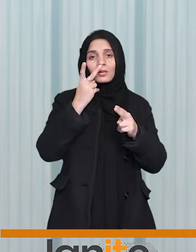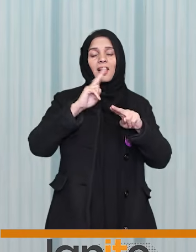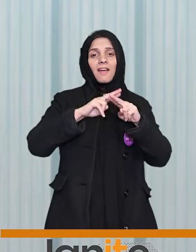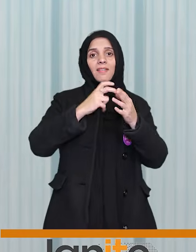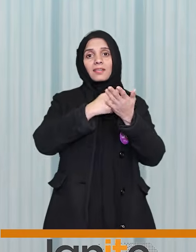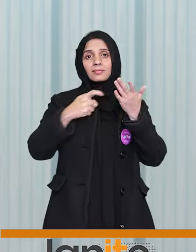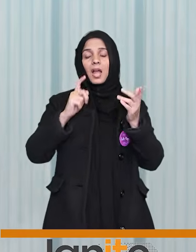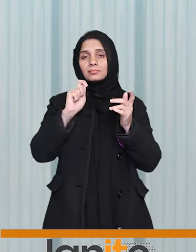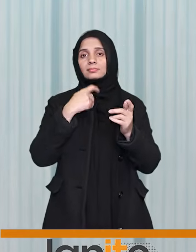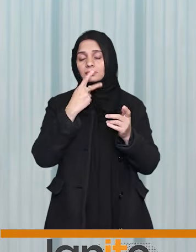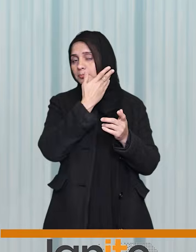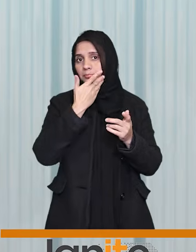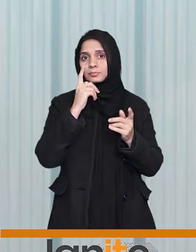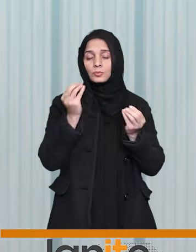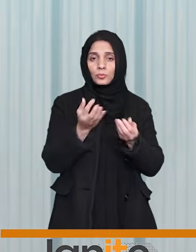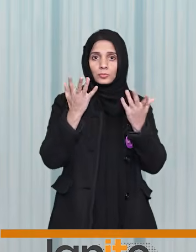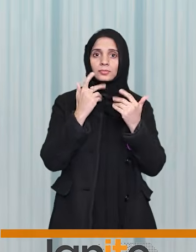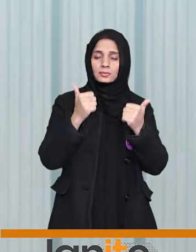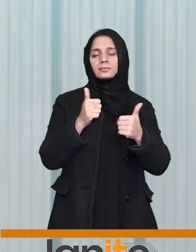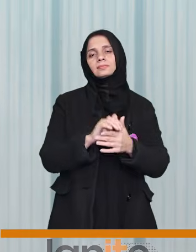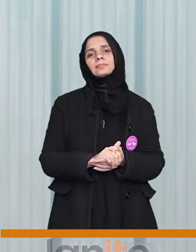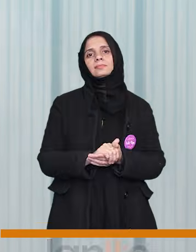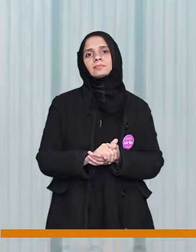as you are early bird freelancers and the beginners.